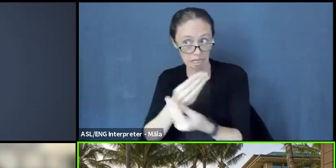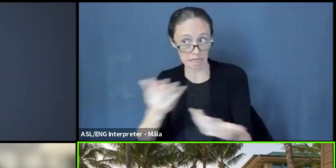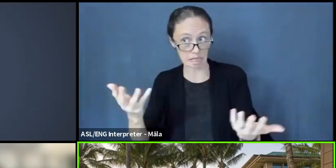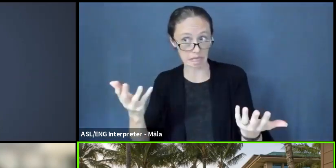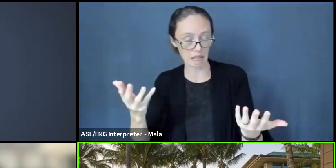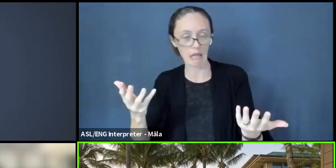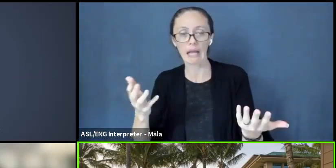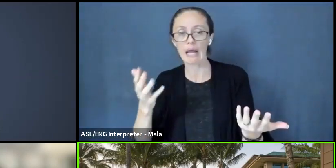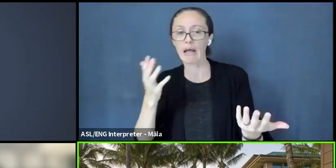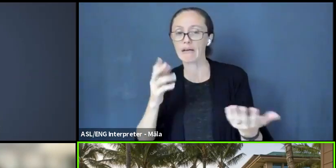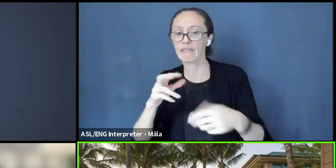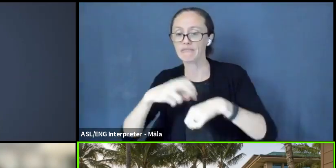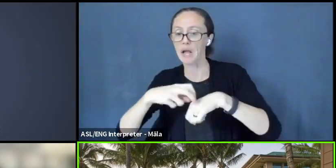And you know, other things.